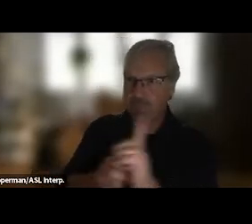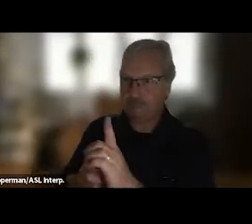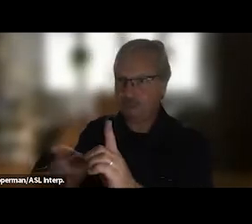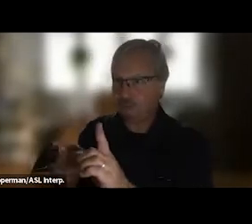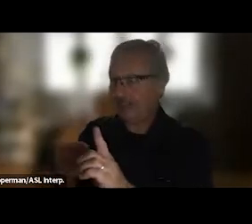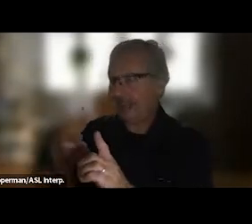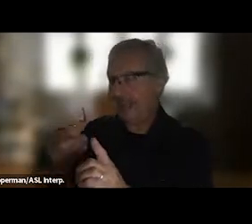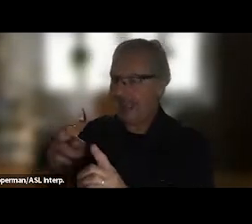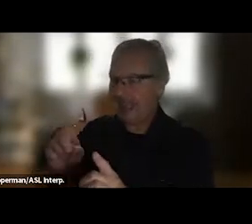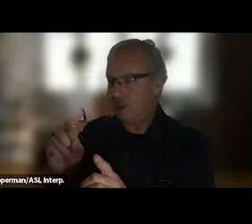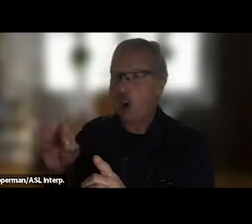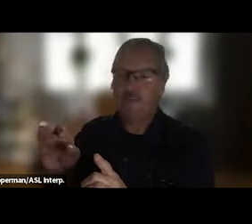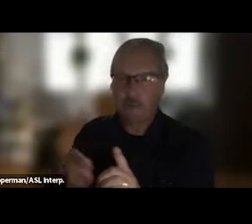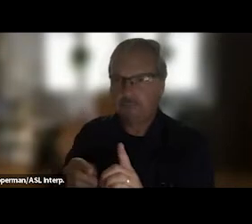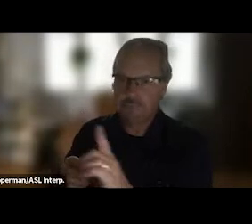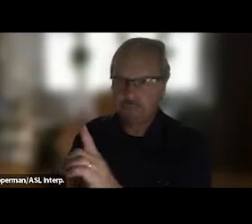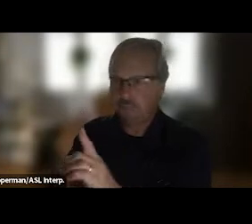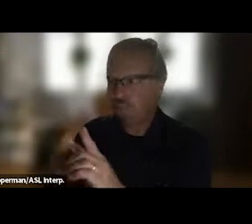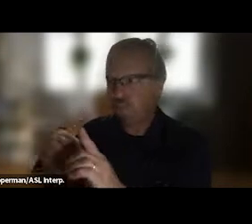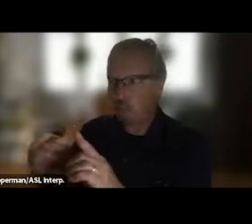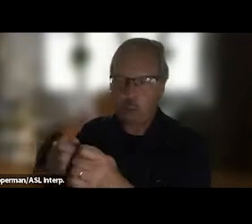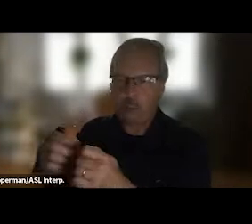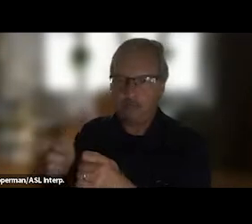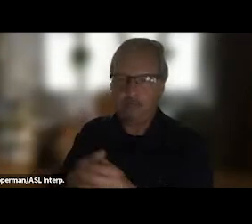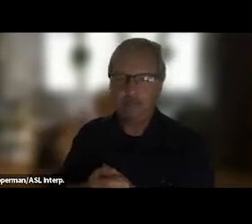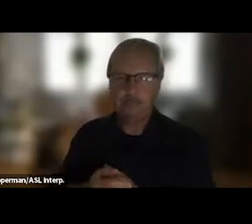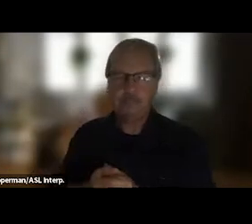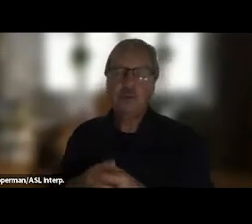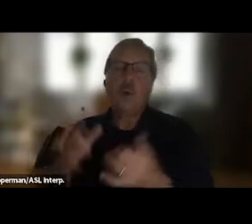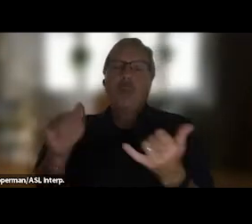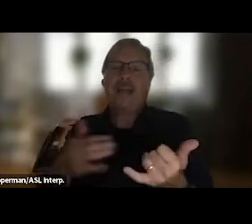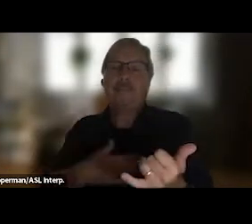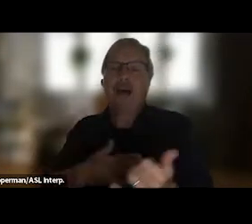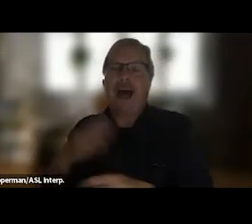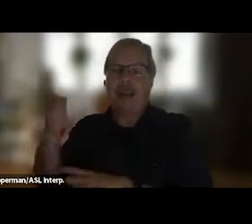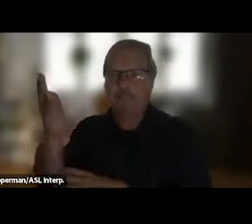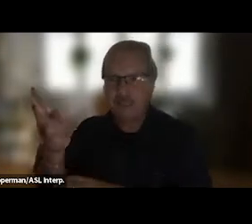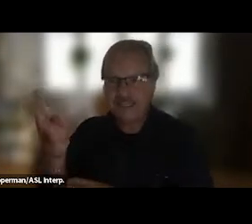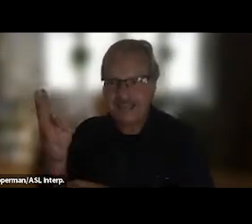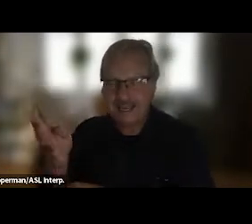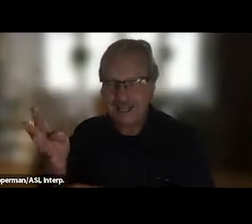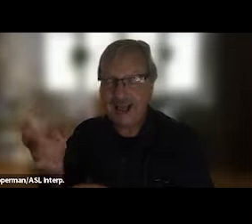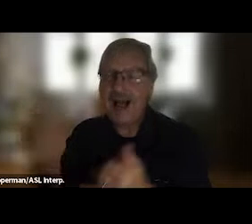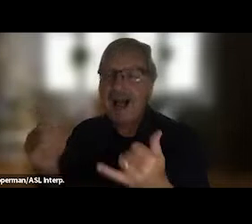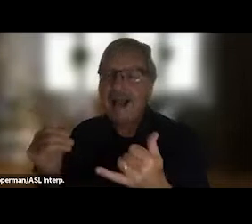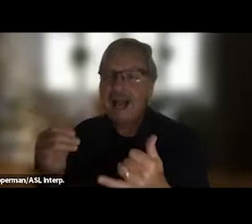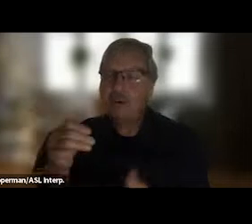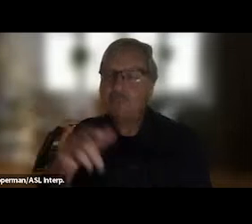So that is pretty much my presentation. I would like to now hand it off to Dr. Noa.